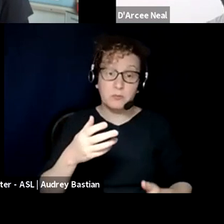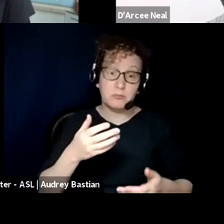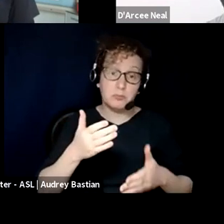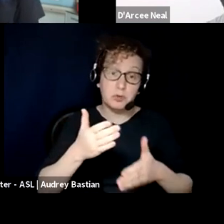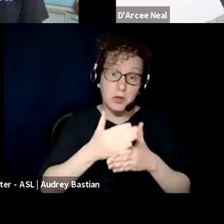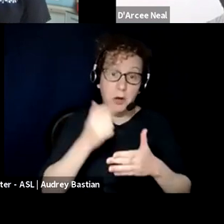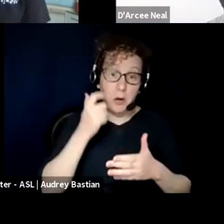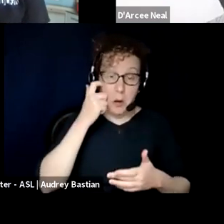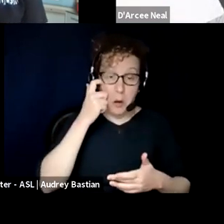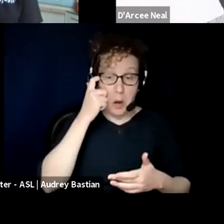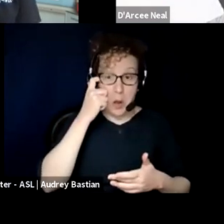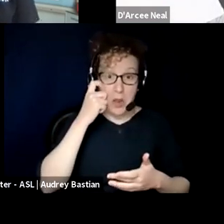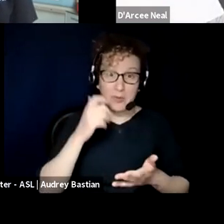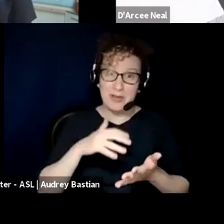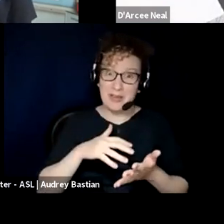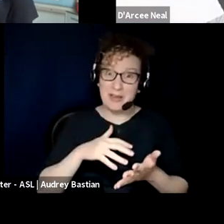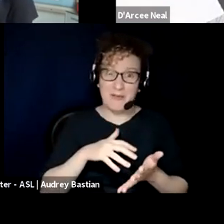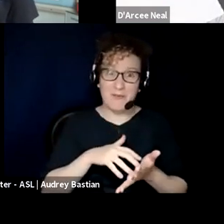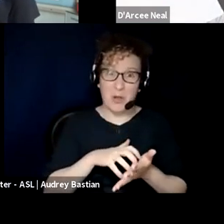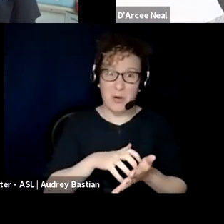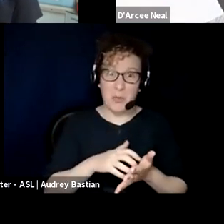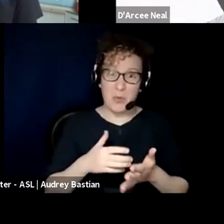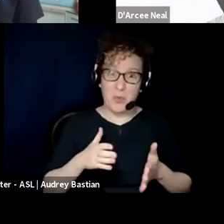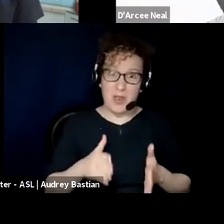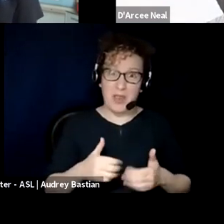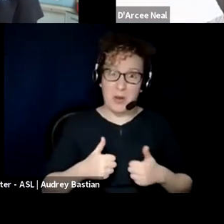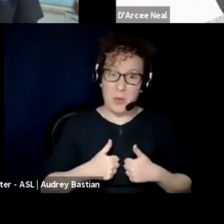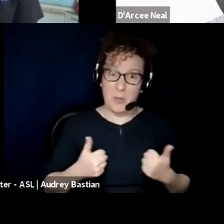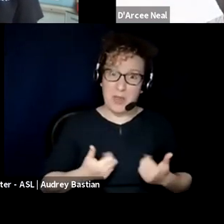and such a vulnerable way. And it is a good point for our audience to